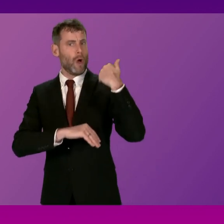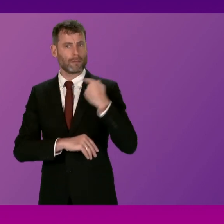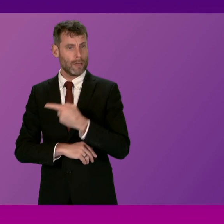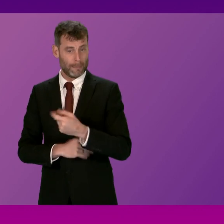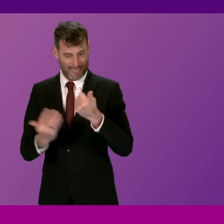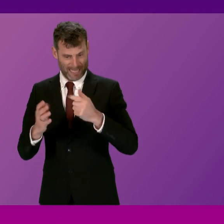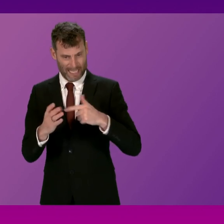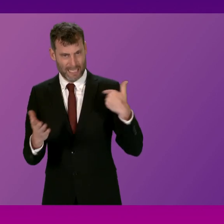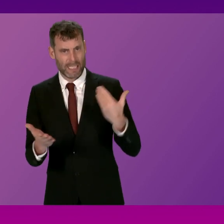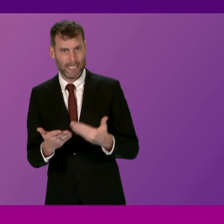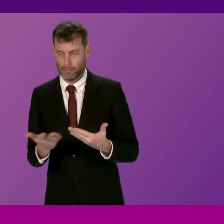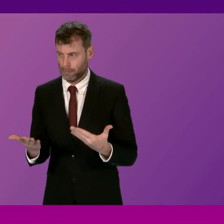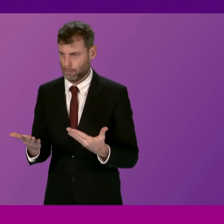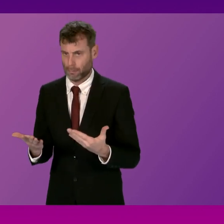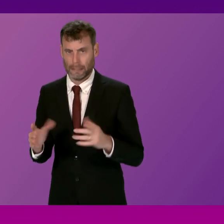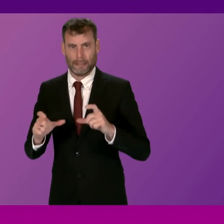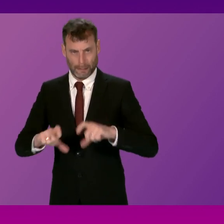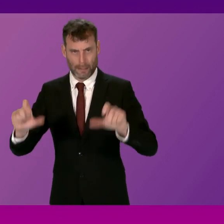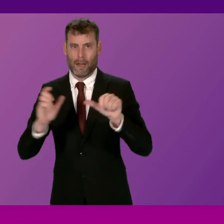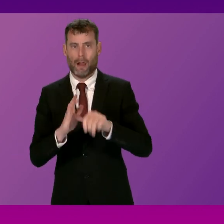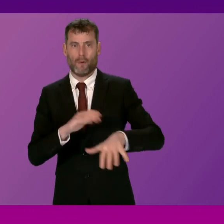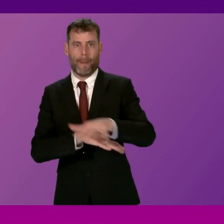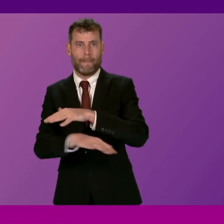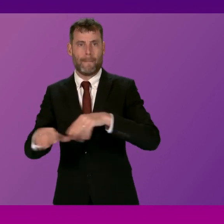interventions that would have the most impact.